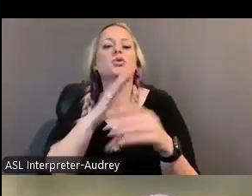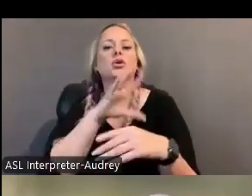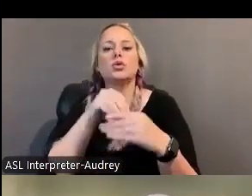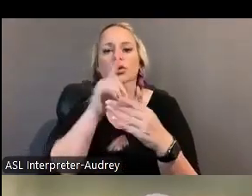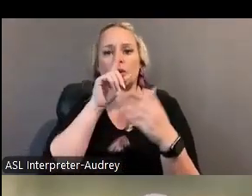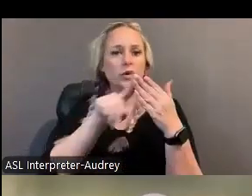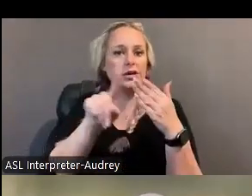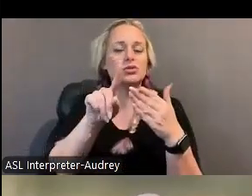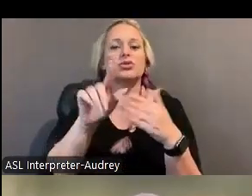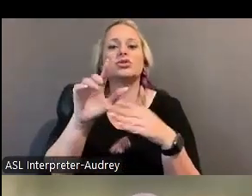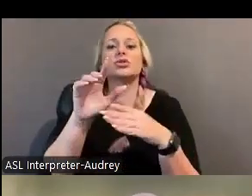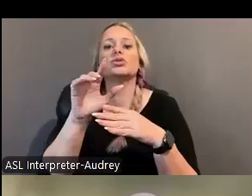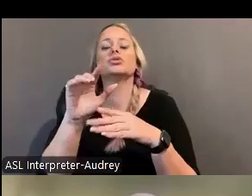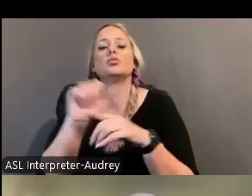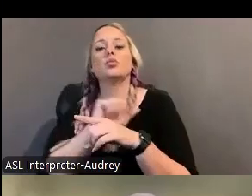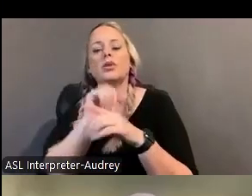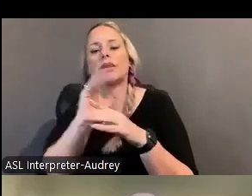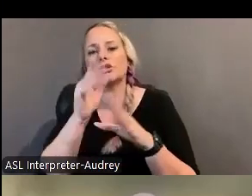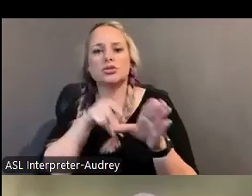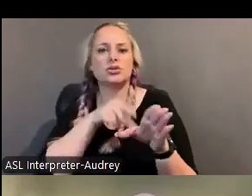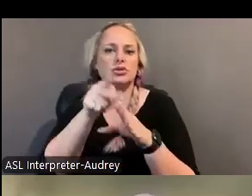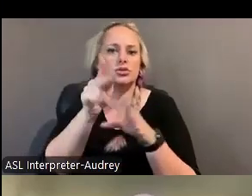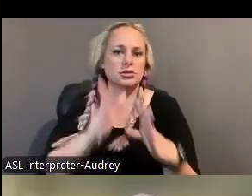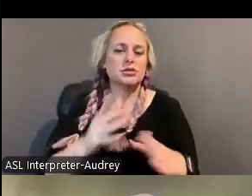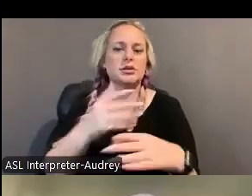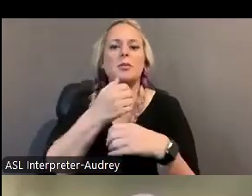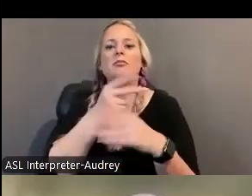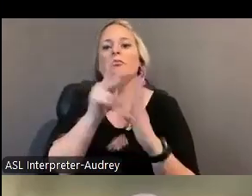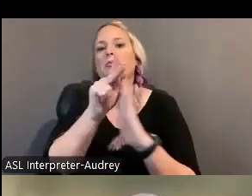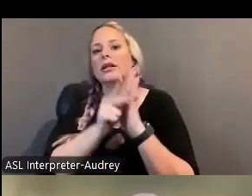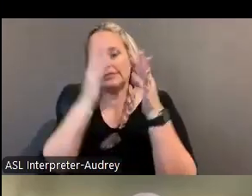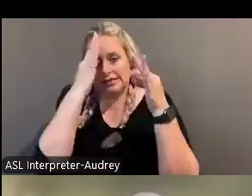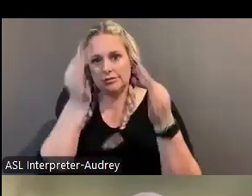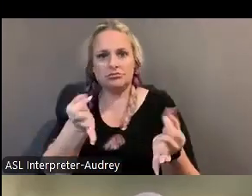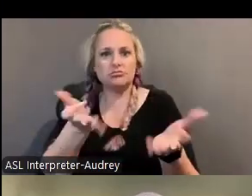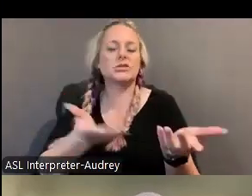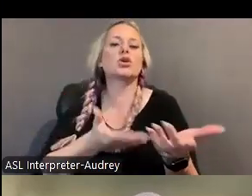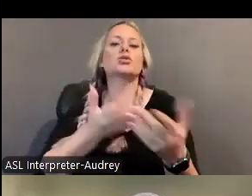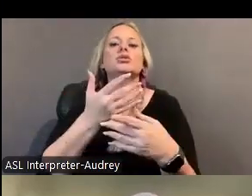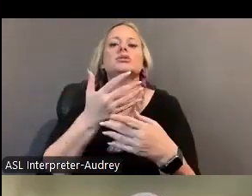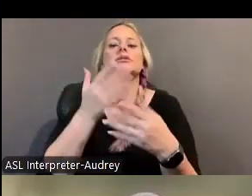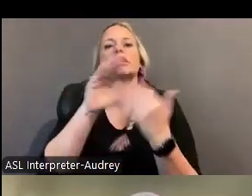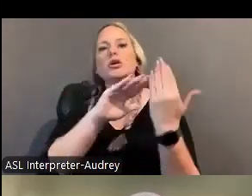makers, and community members. We really made sure to include older adults in the process, because